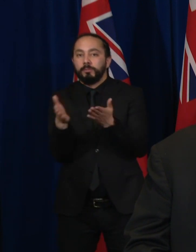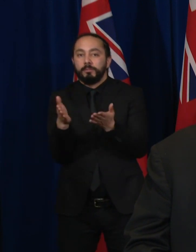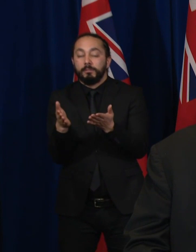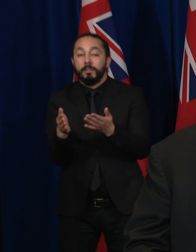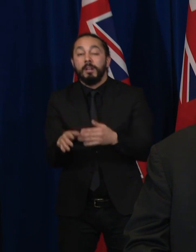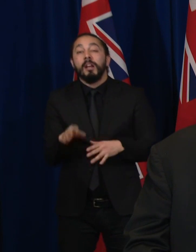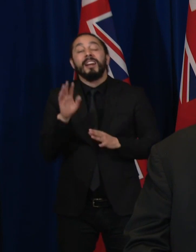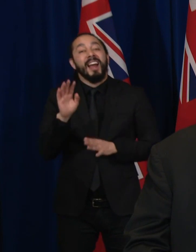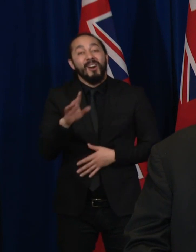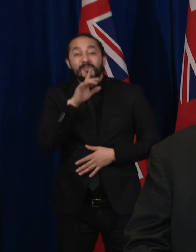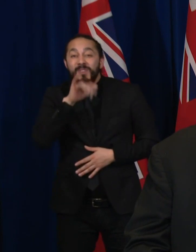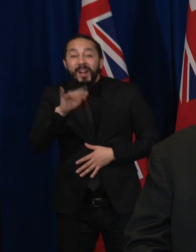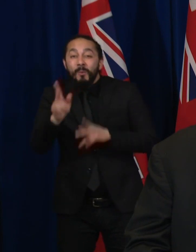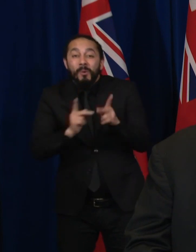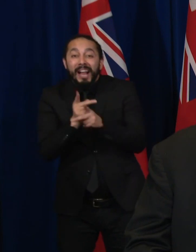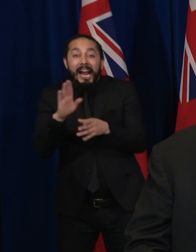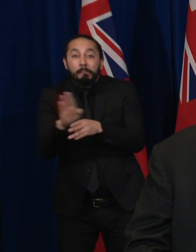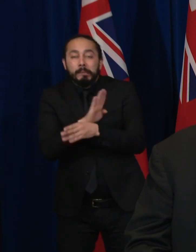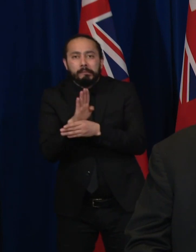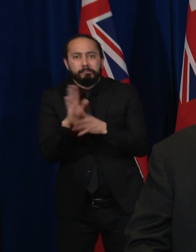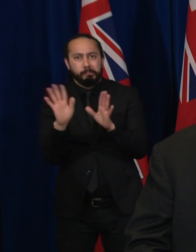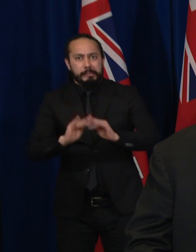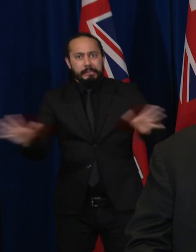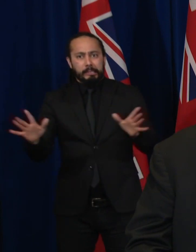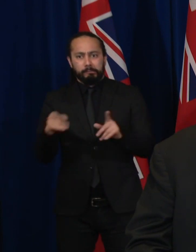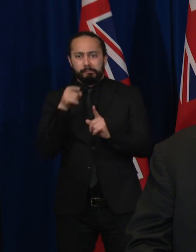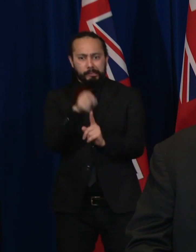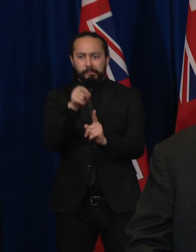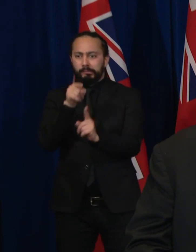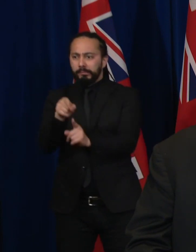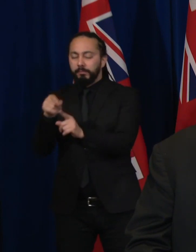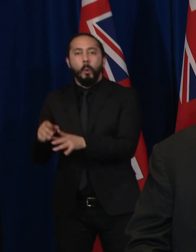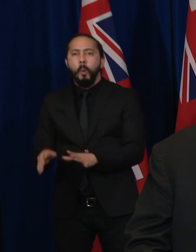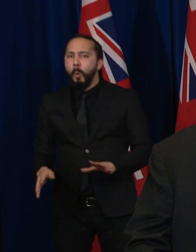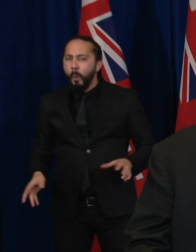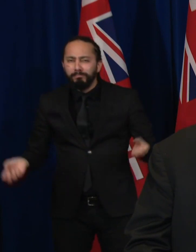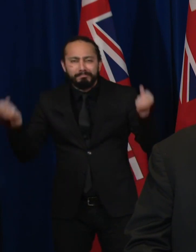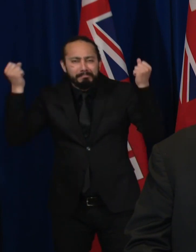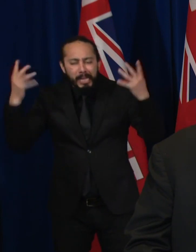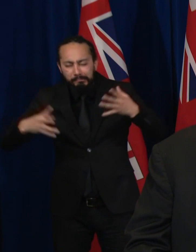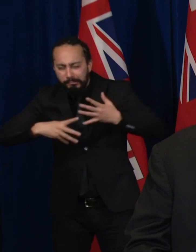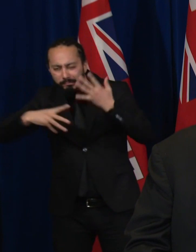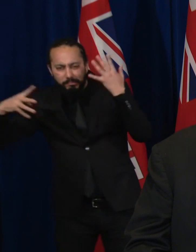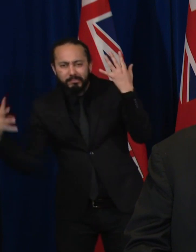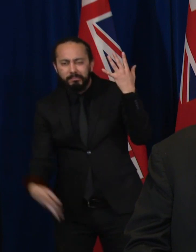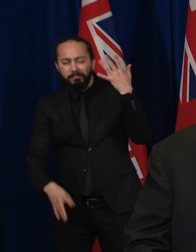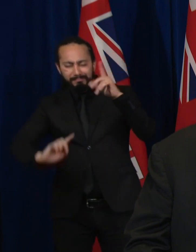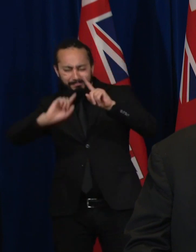and we're doing our best to make sure we answer all the calls. I think the